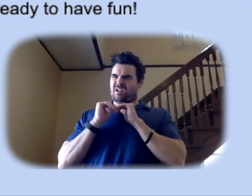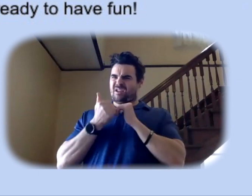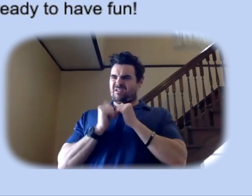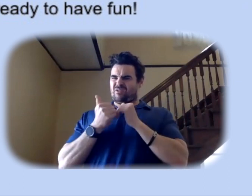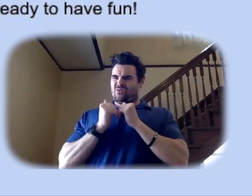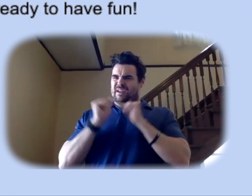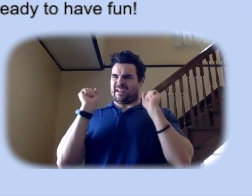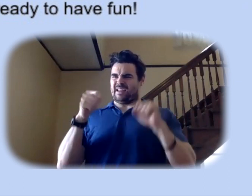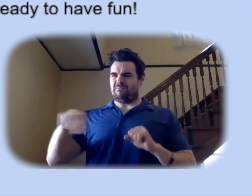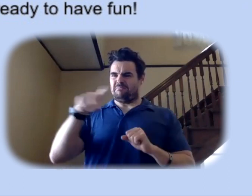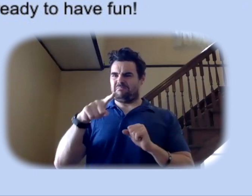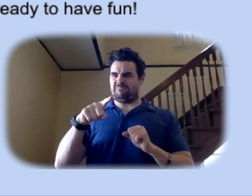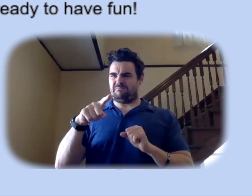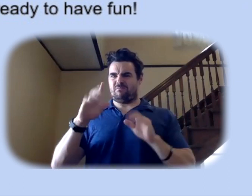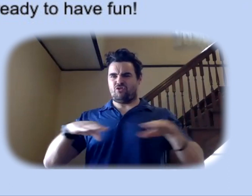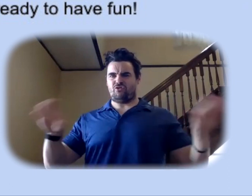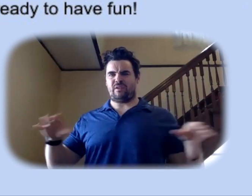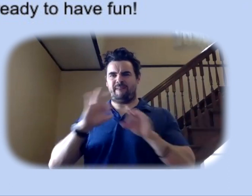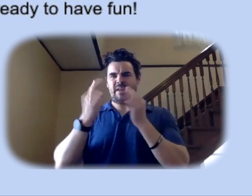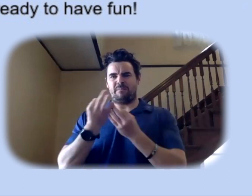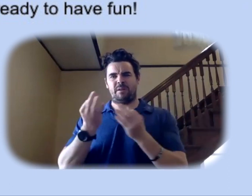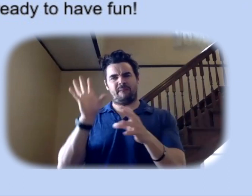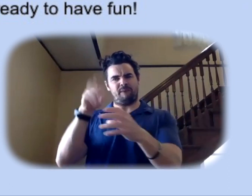If you are inside the house, there's a couple things you can do.